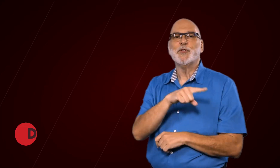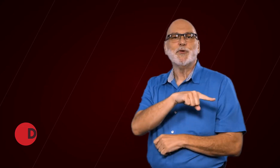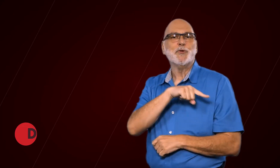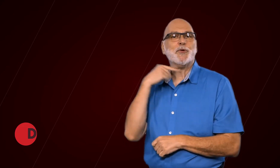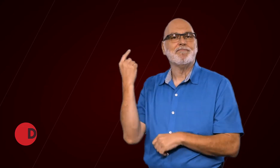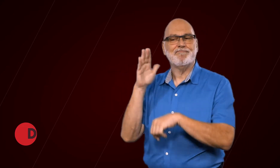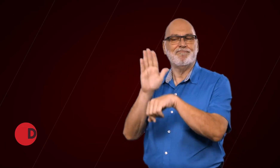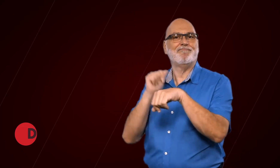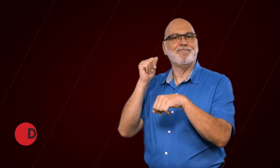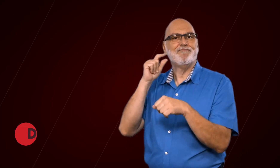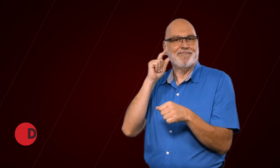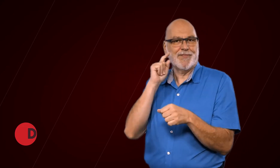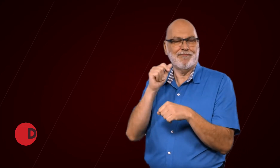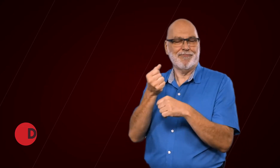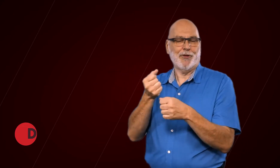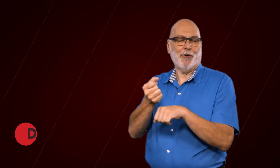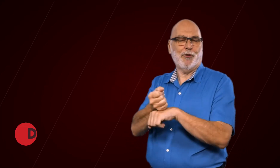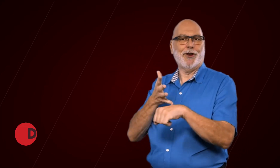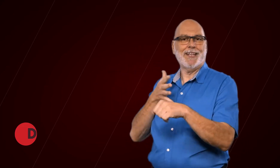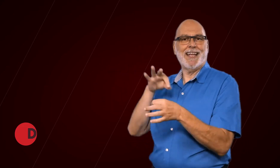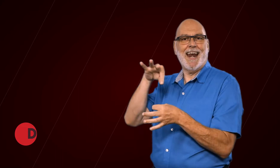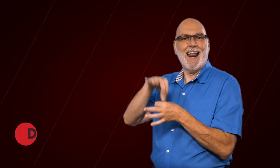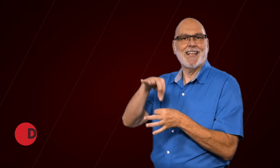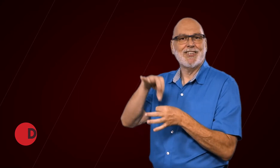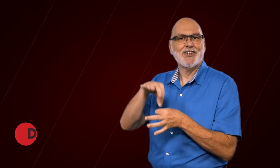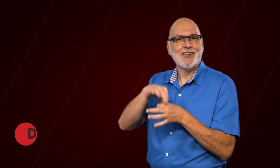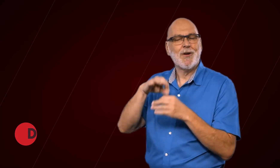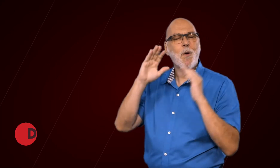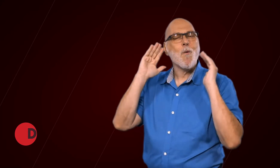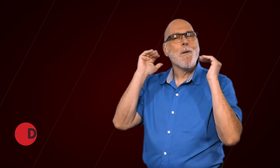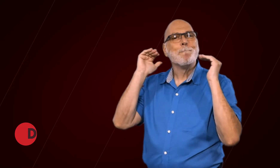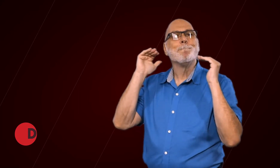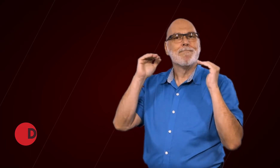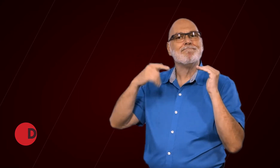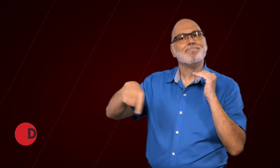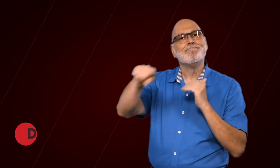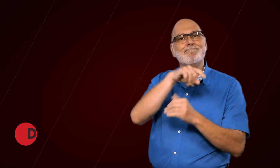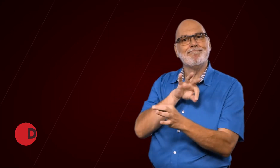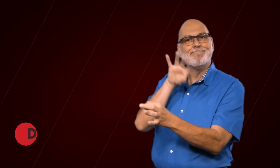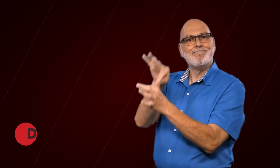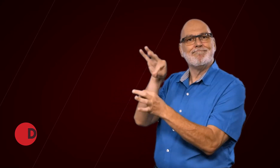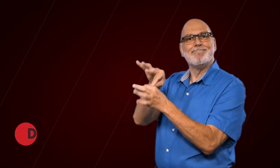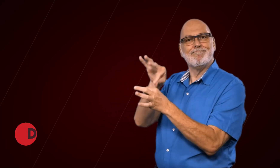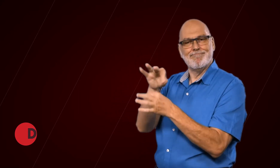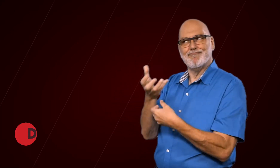a risk calling for early elections hoping that more voters have confidence